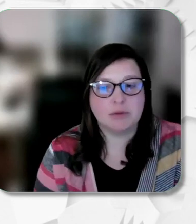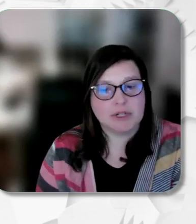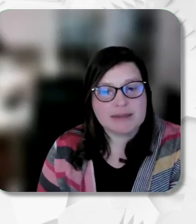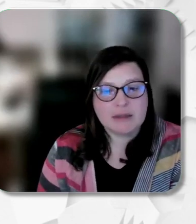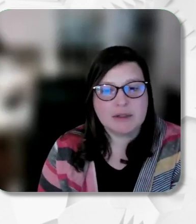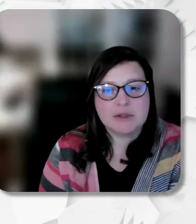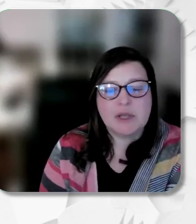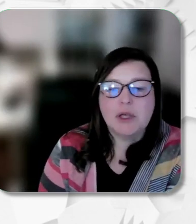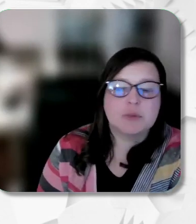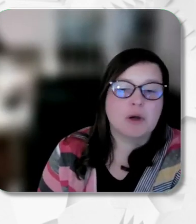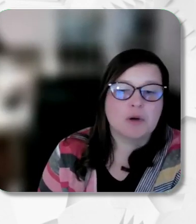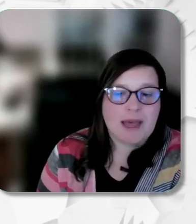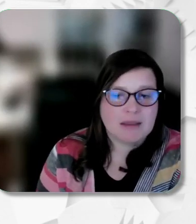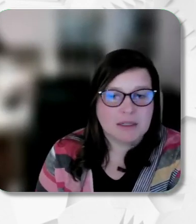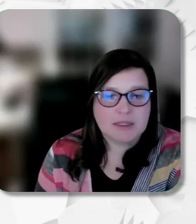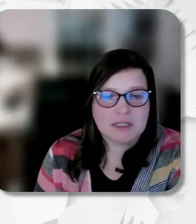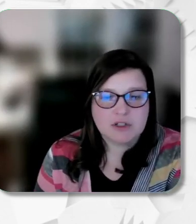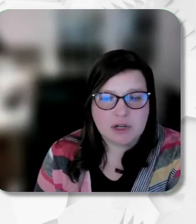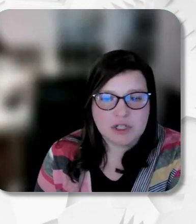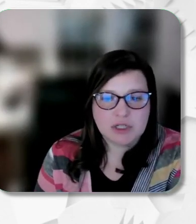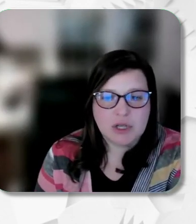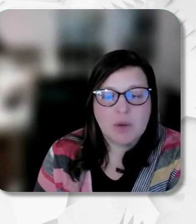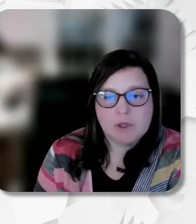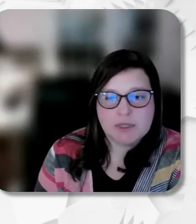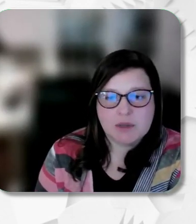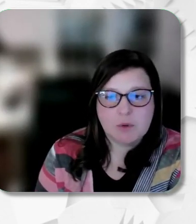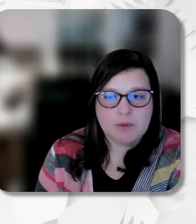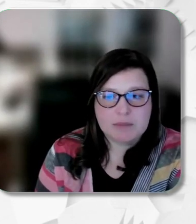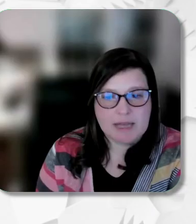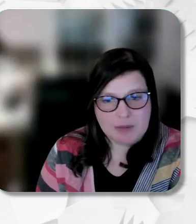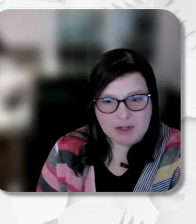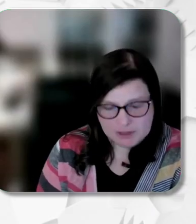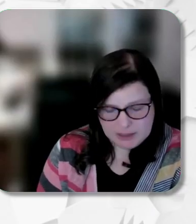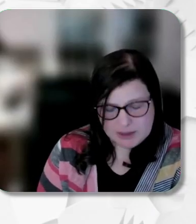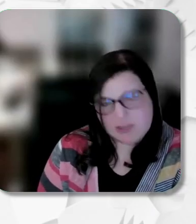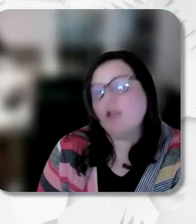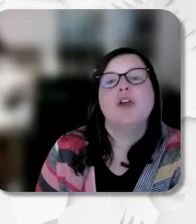learning centers small group math and literacy instruction music movement and mindfulness